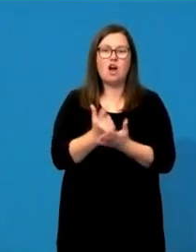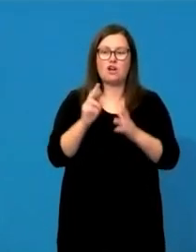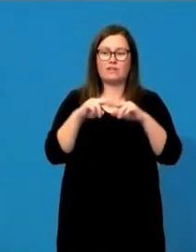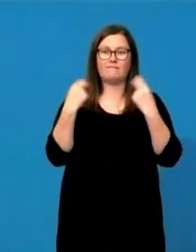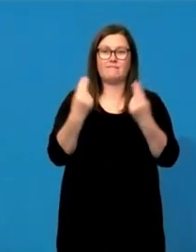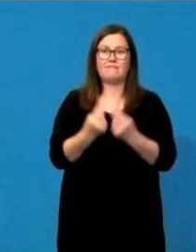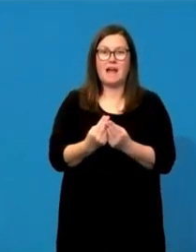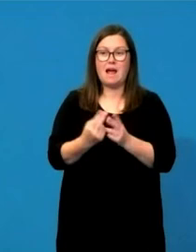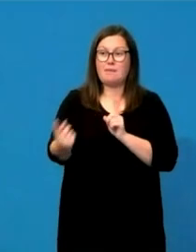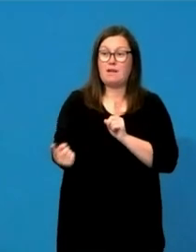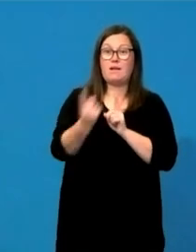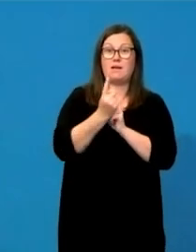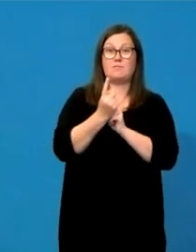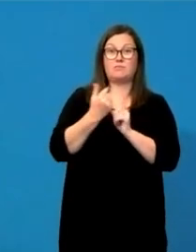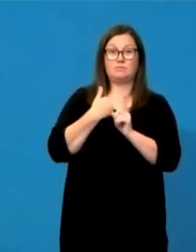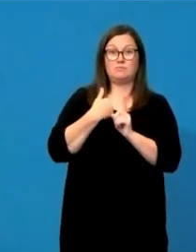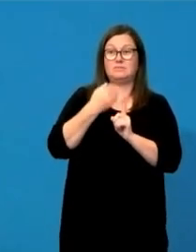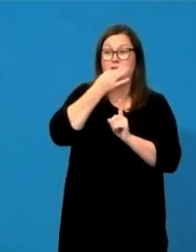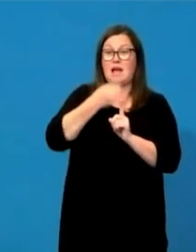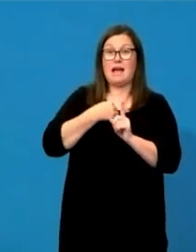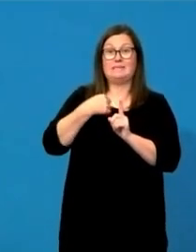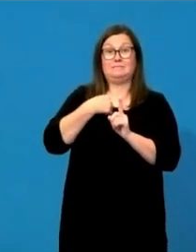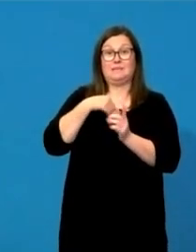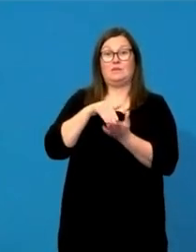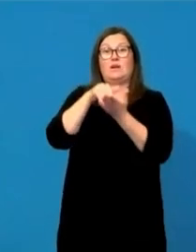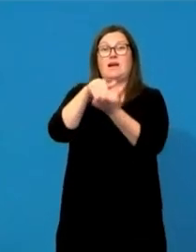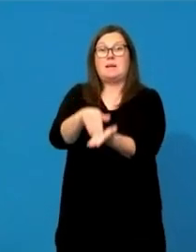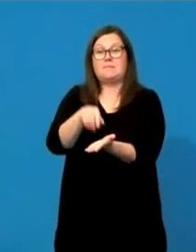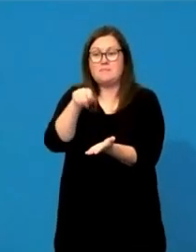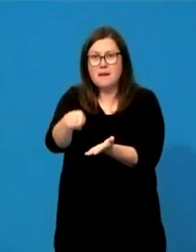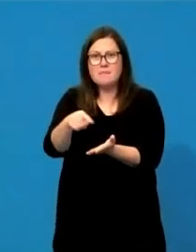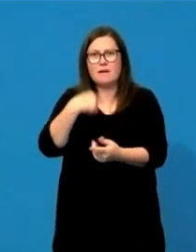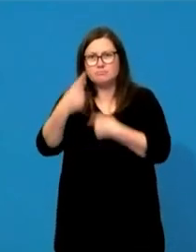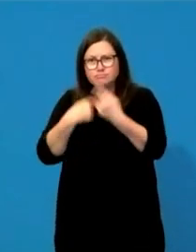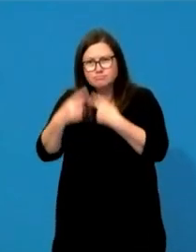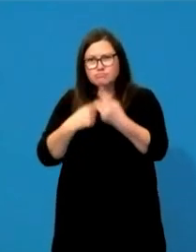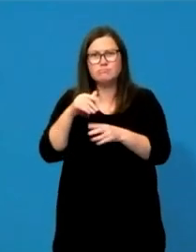ask me to help them understand what the NDIS means for their child.